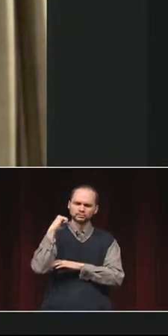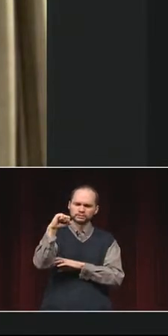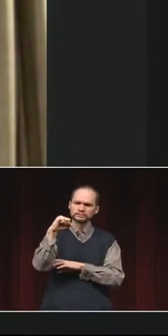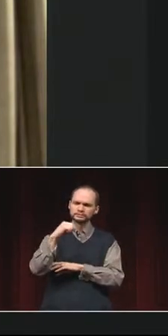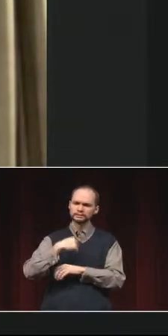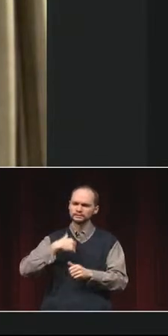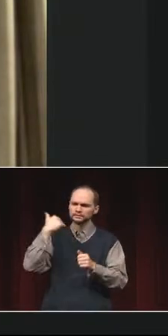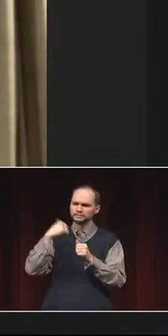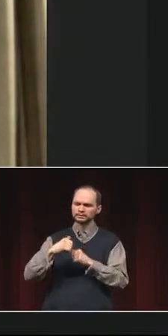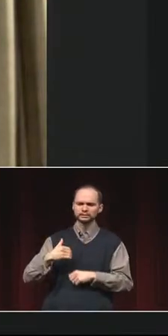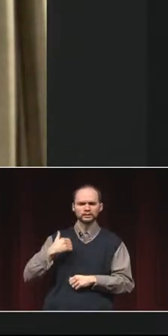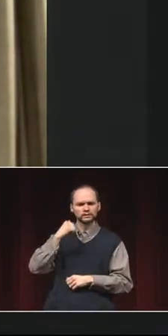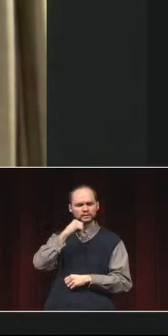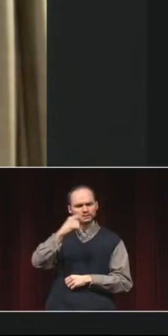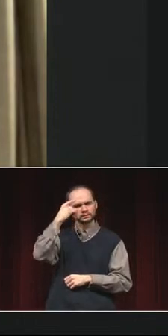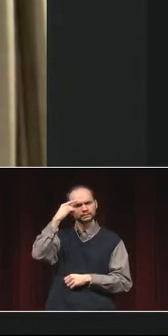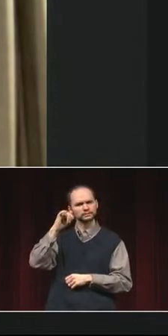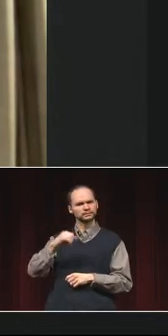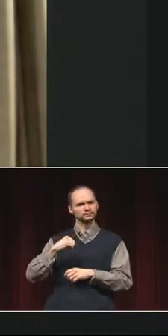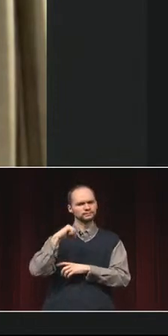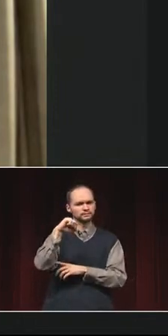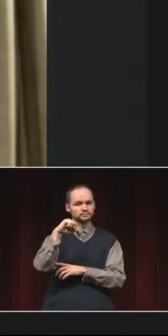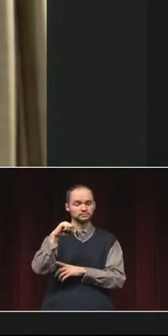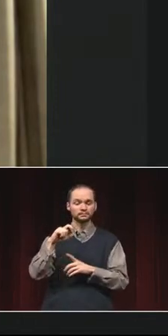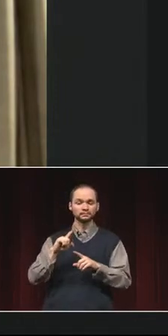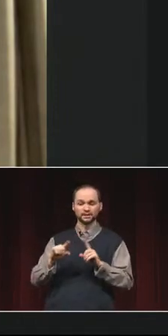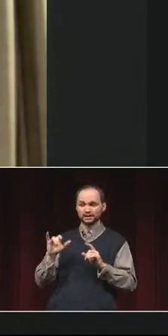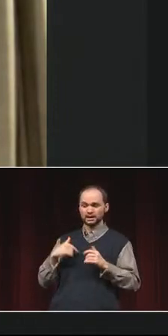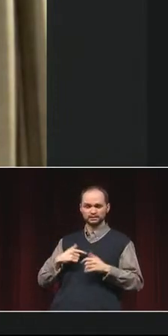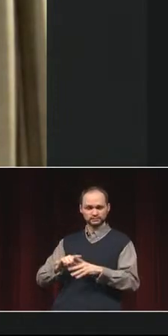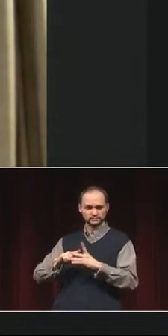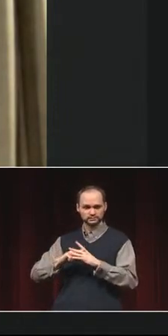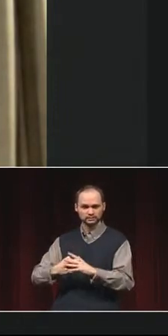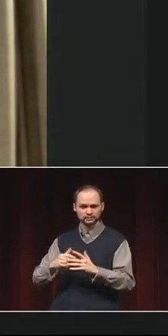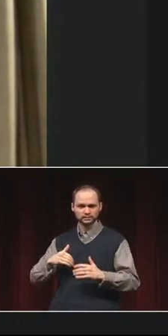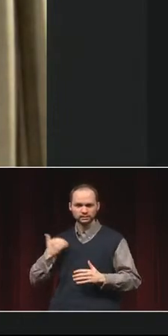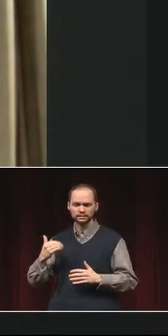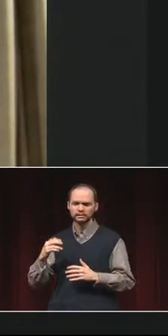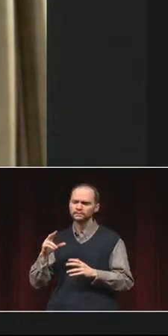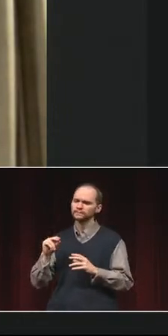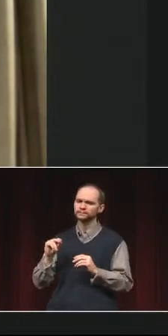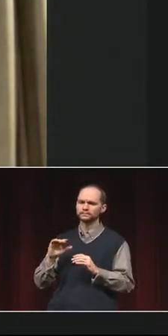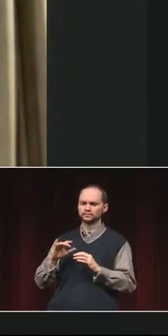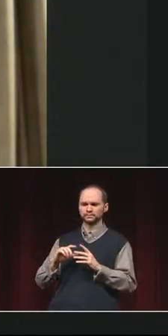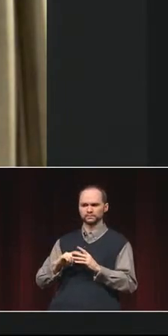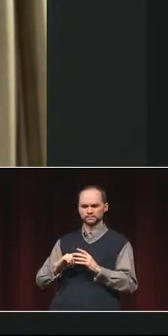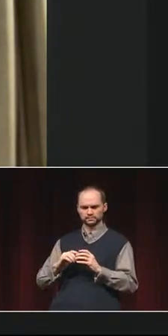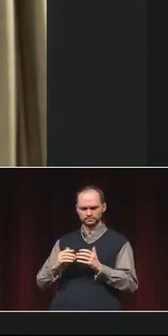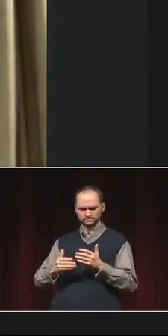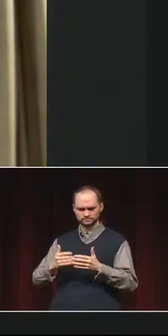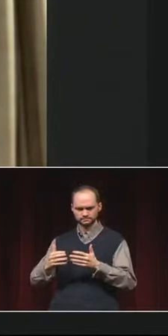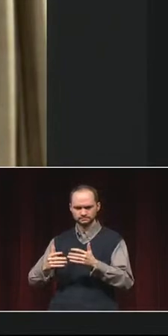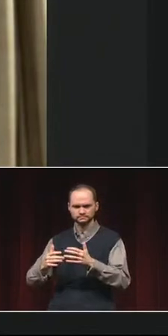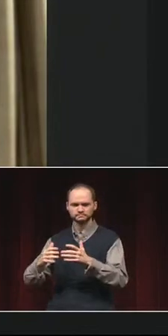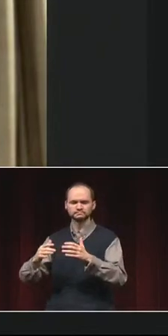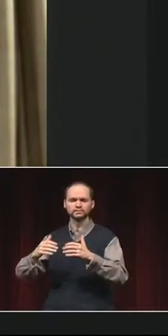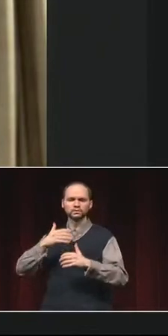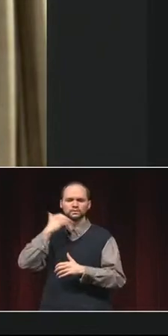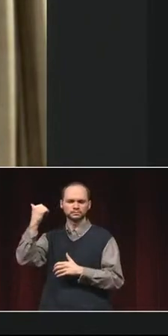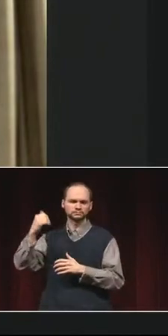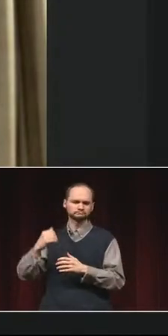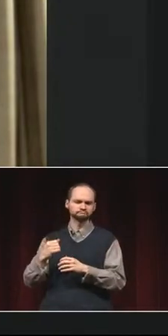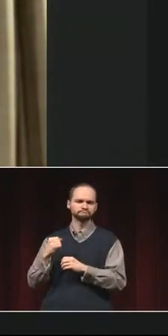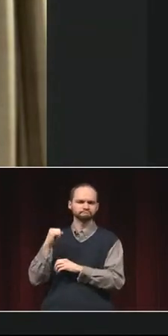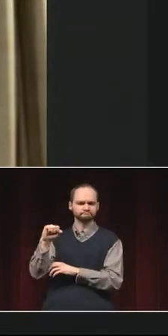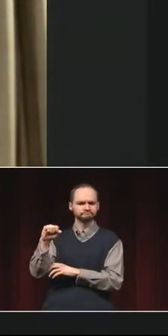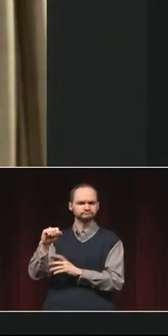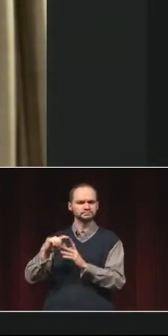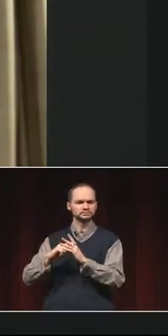years for me to put these thoughts into practice. In 1932 I married my husband Raymond Parks who was